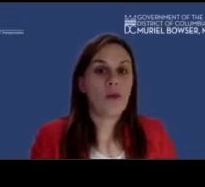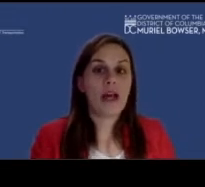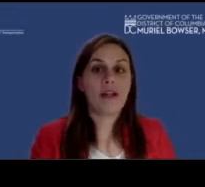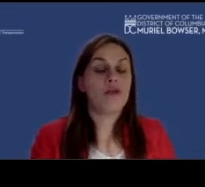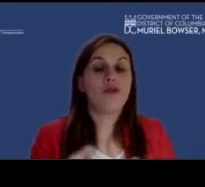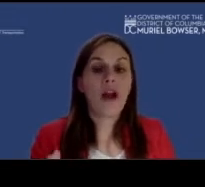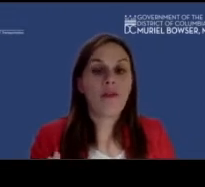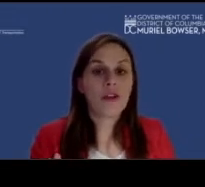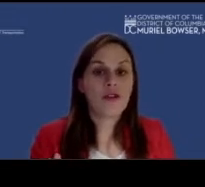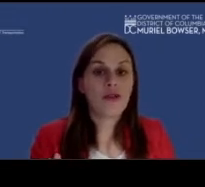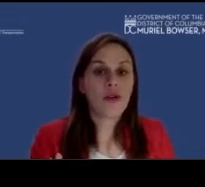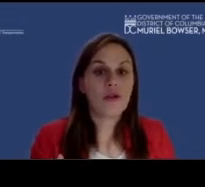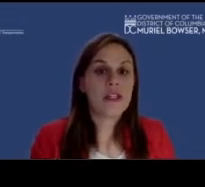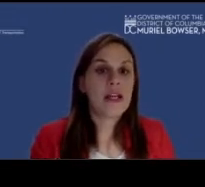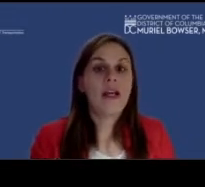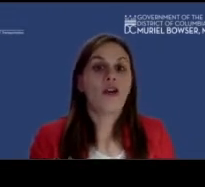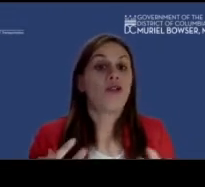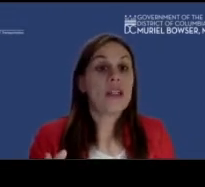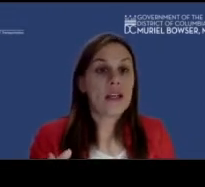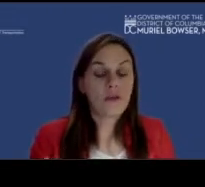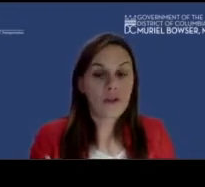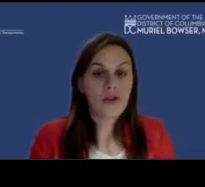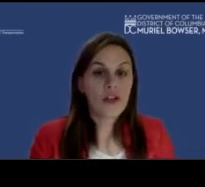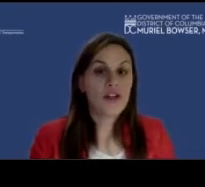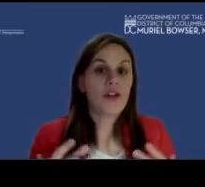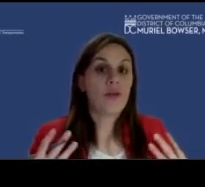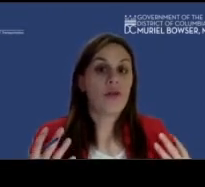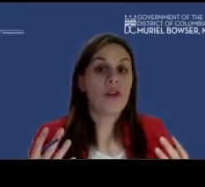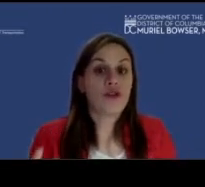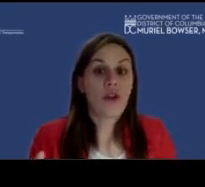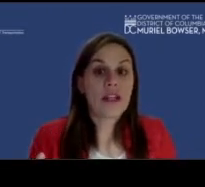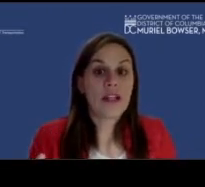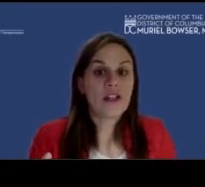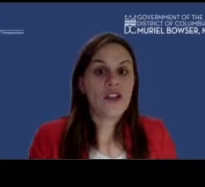we'll be adding new traffic controls green infrastructure and improving drainage